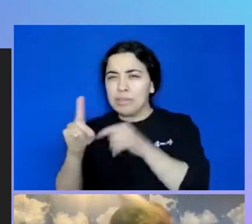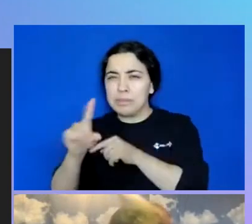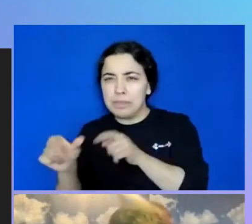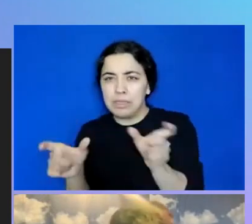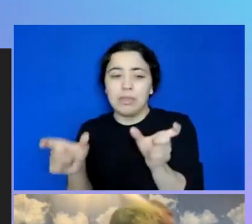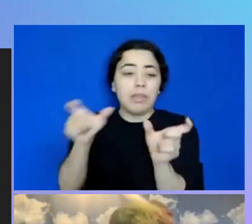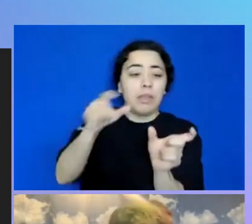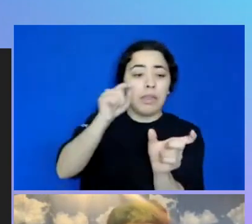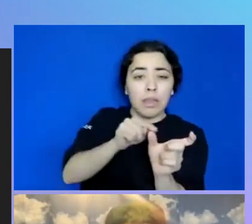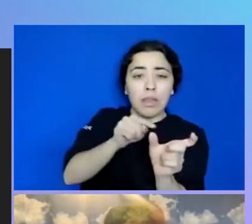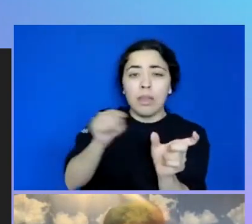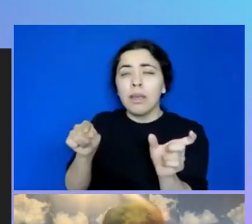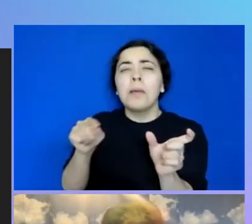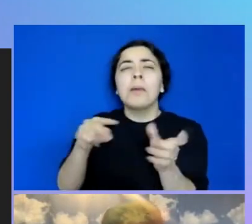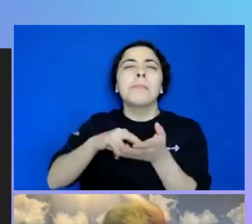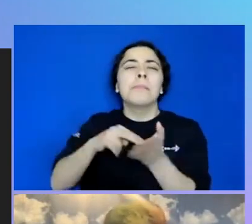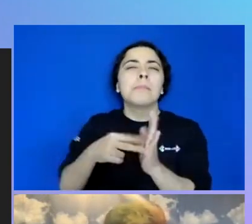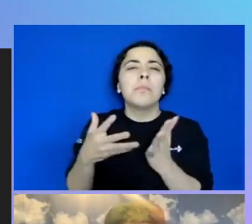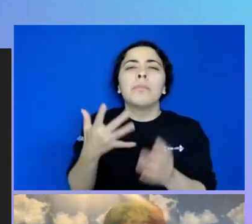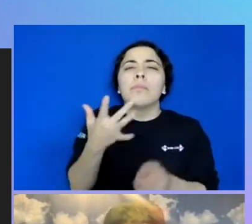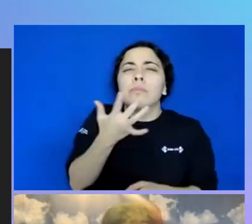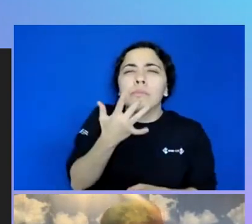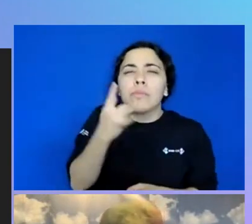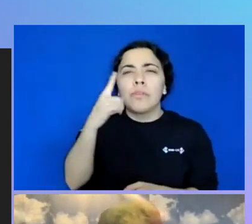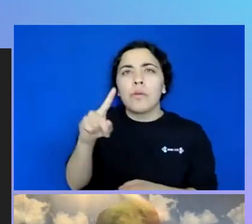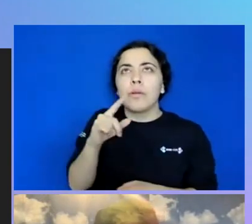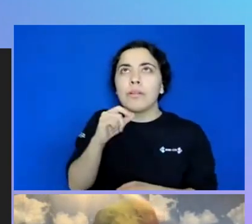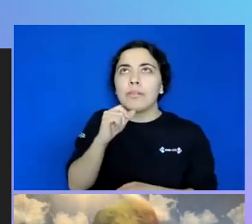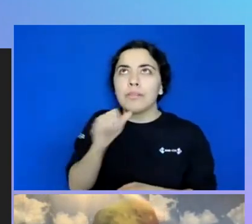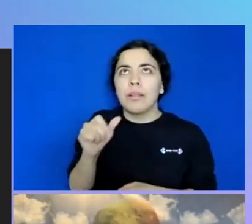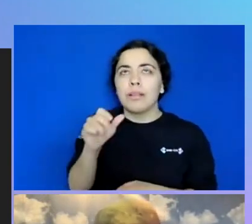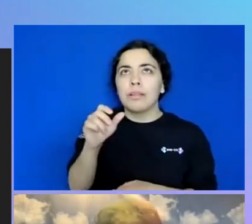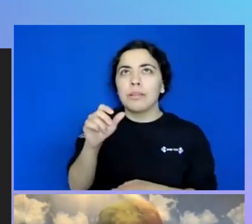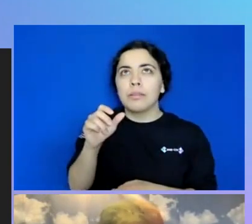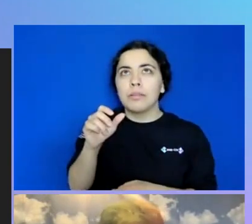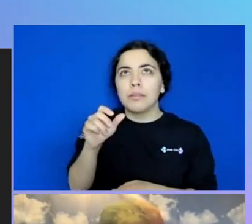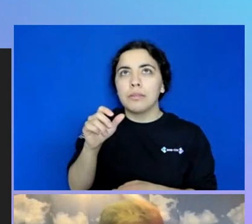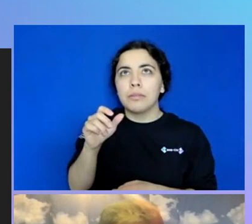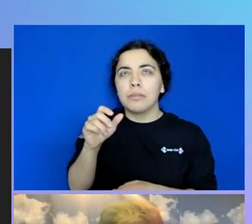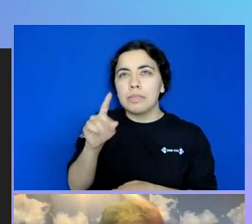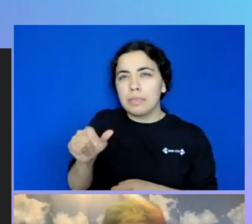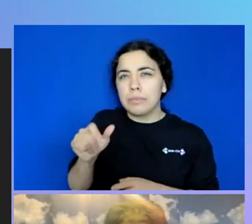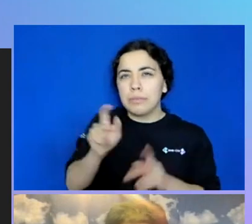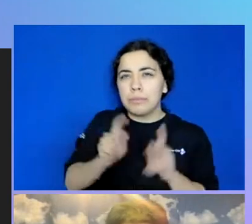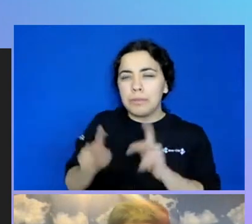non-disabled people. So it's a it's a bias against disabled